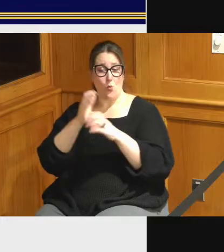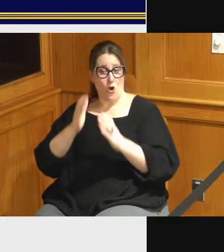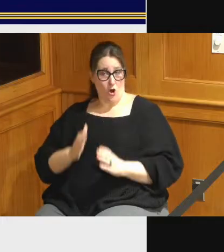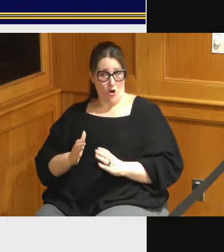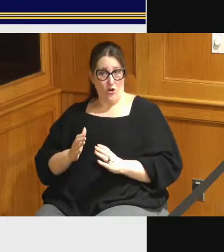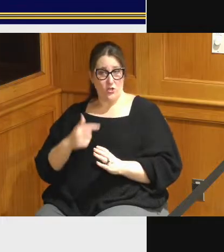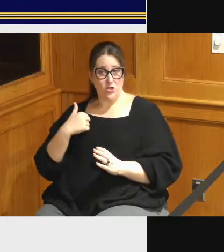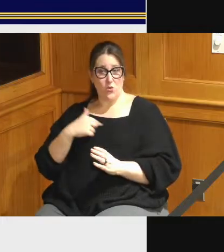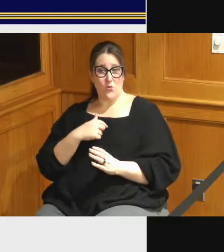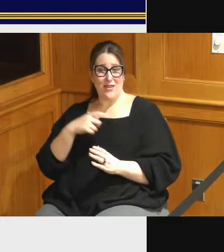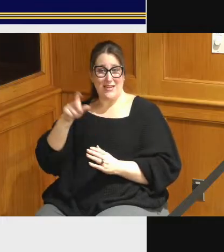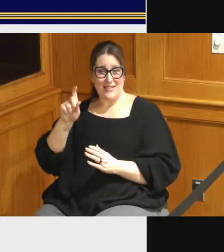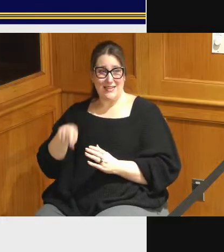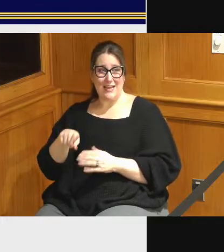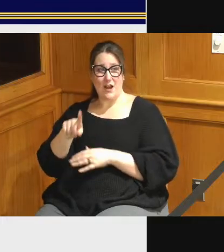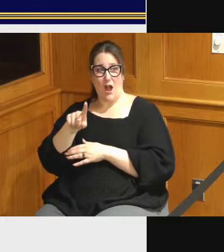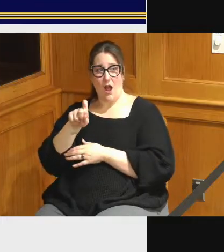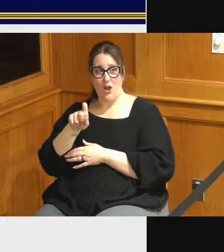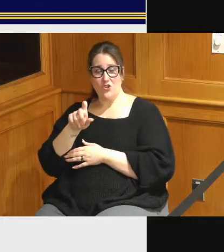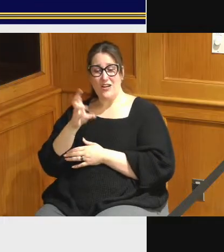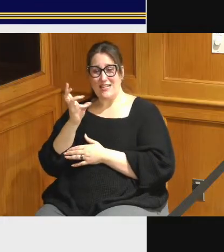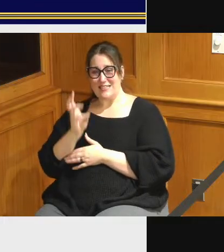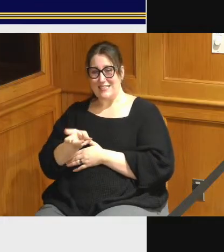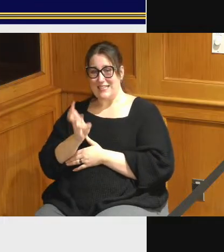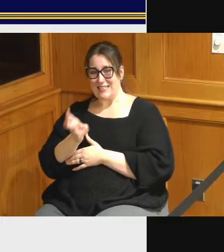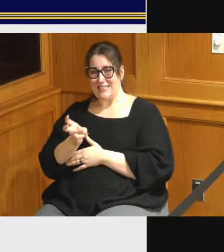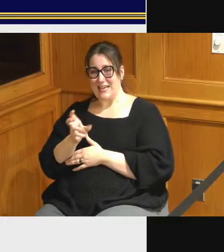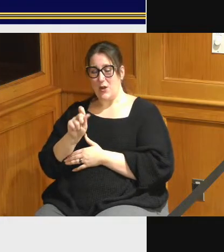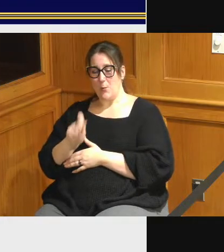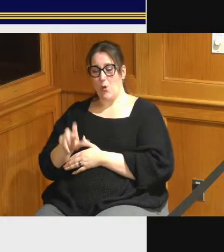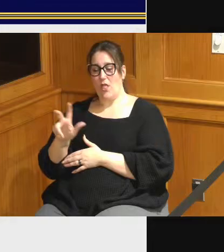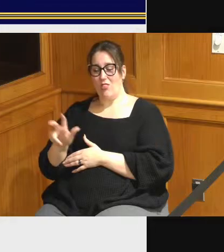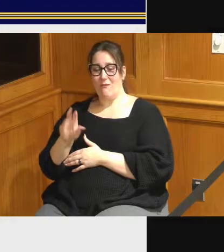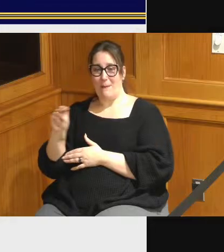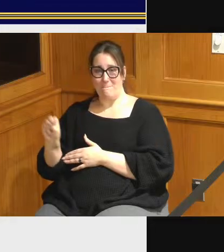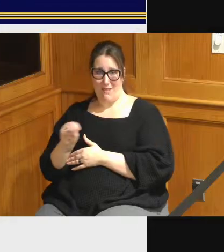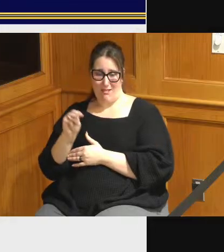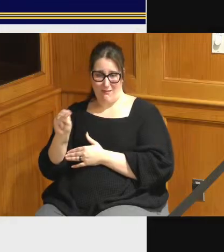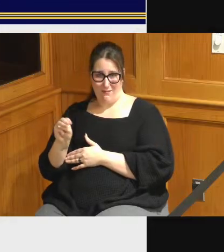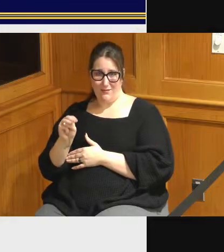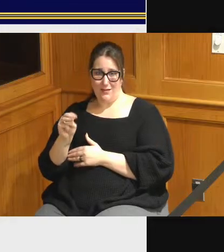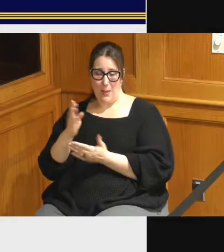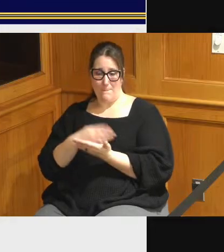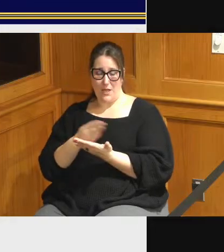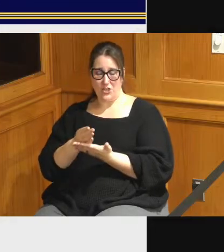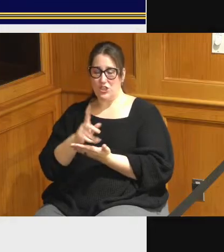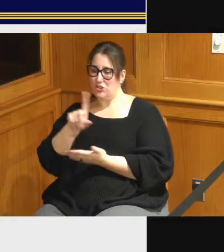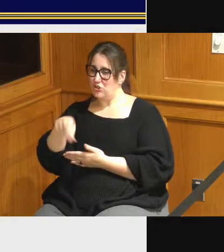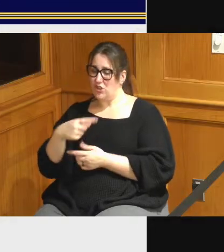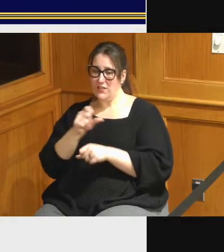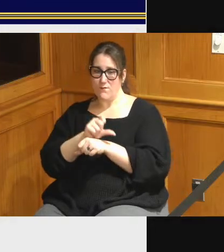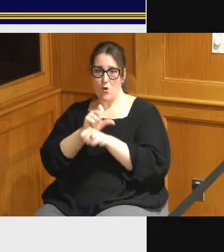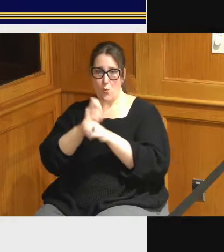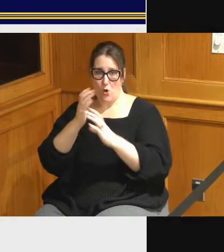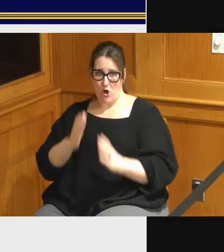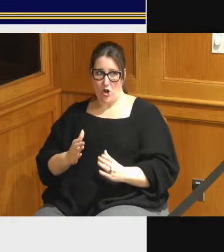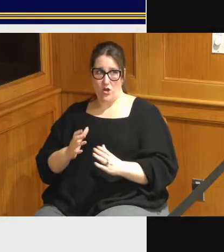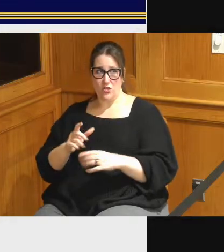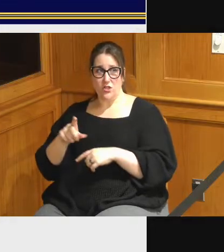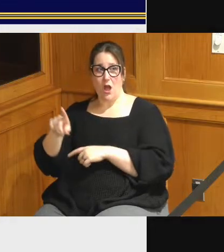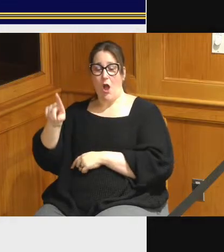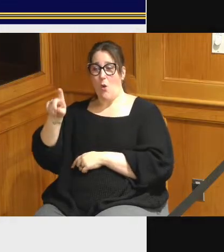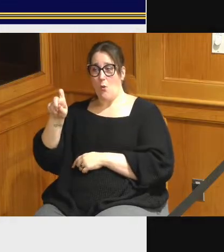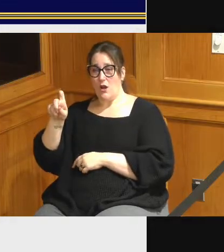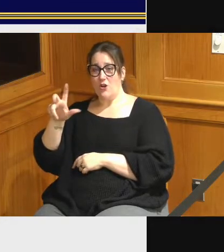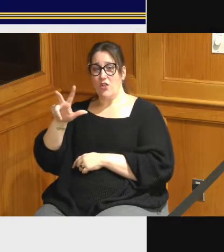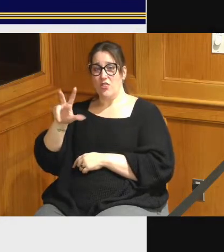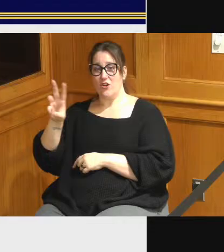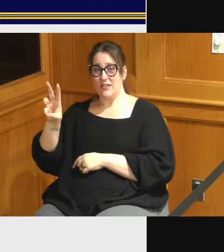looking at a 116 million target budget. That's for personnel alone. The 136 is for operations